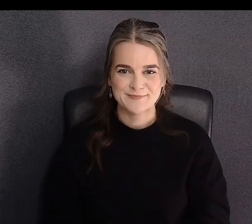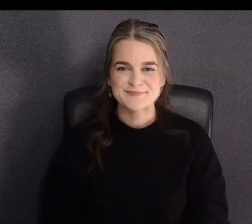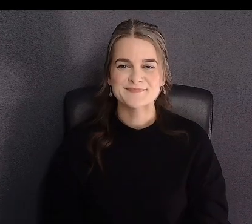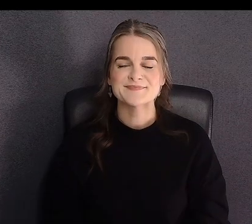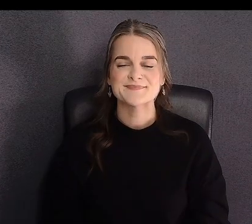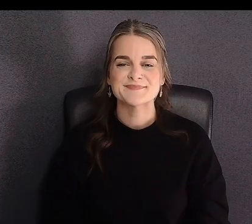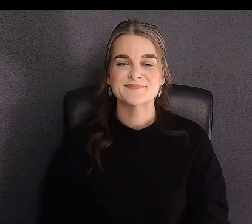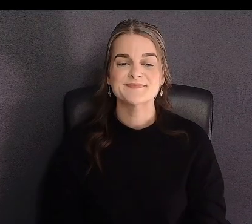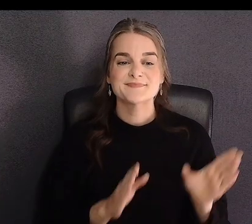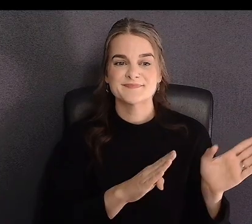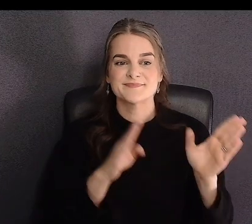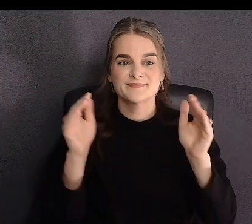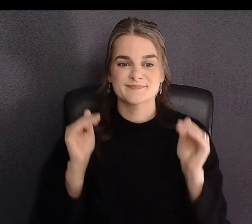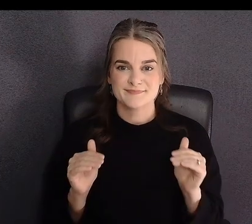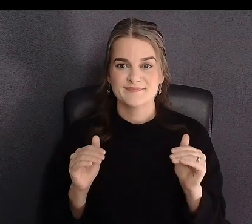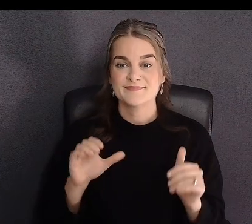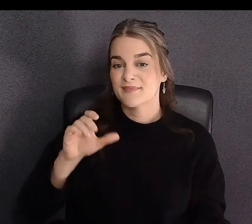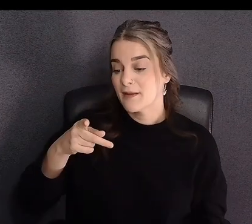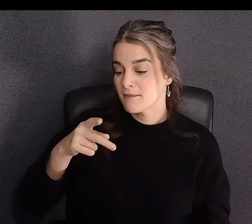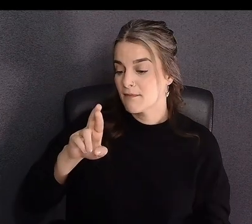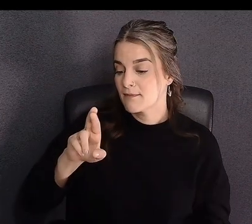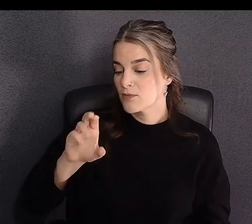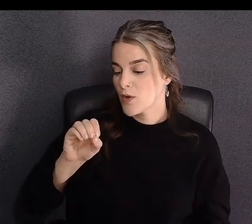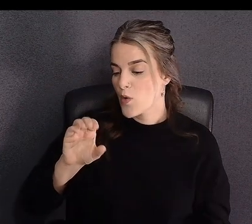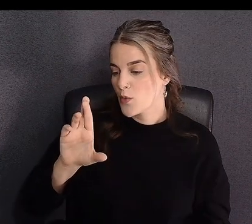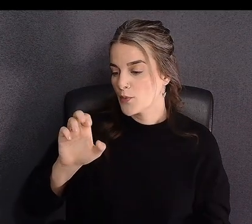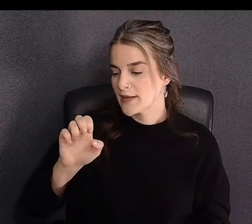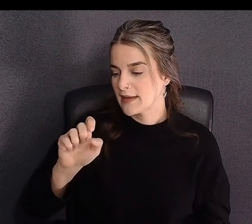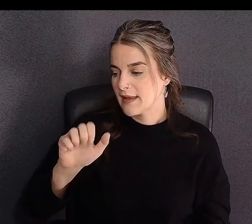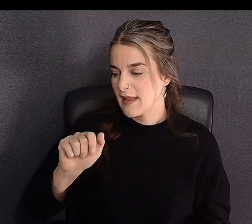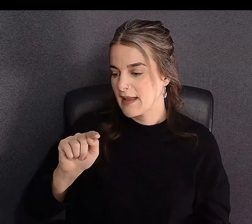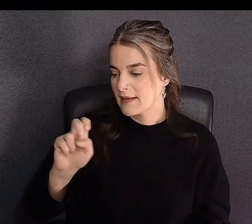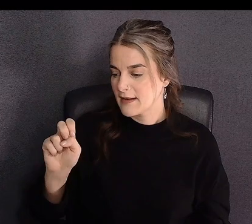and more generally, digital art. But Procreate is a digital art app